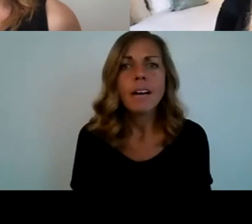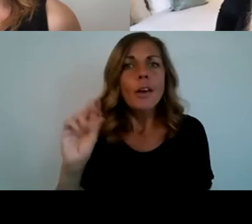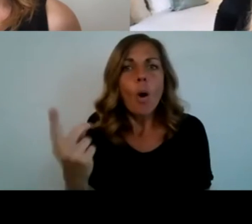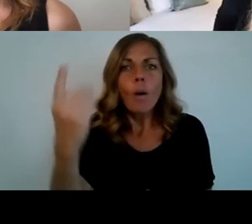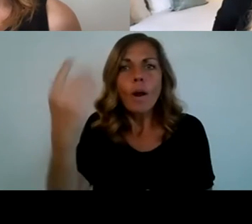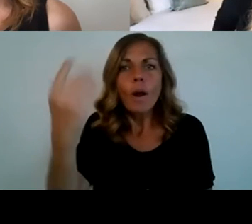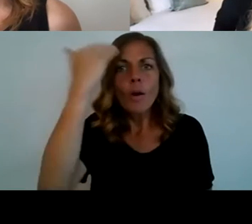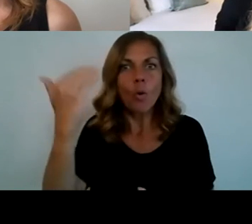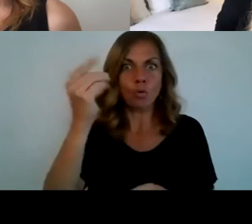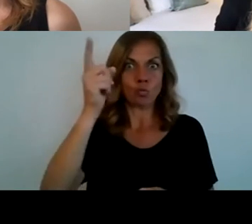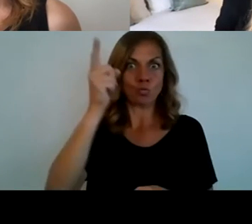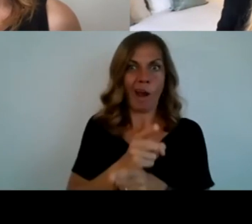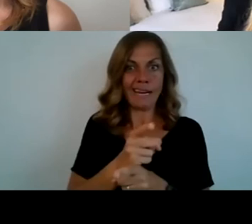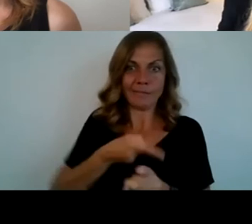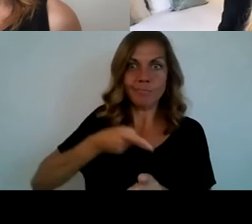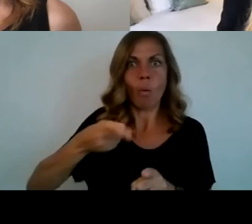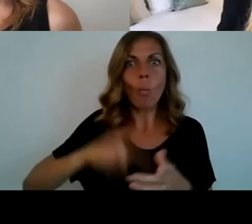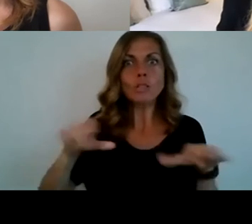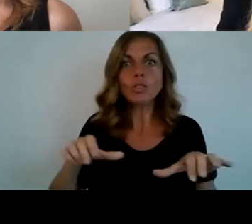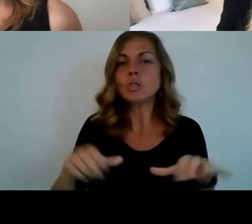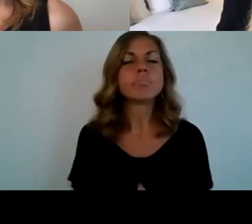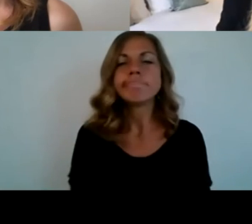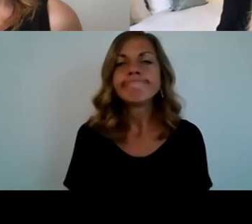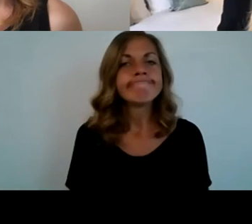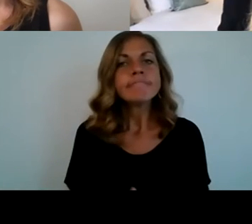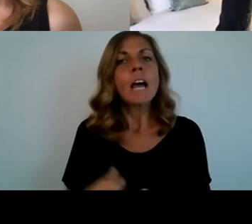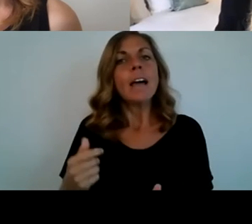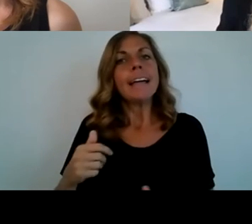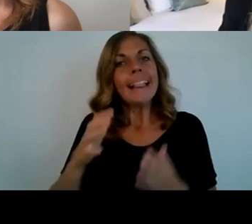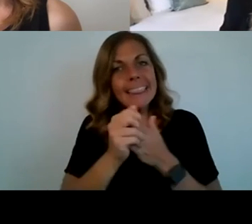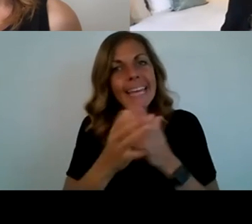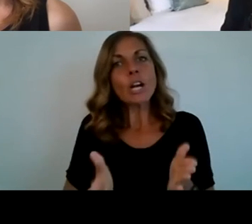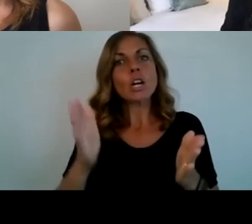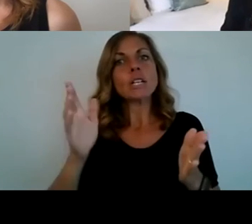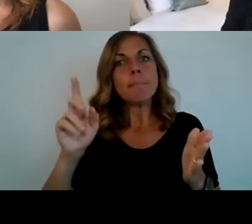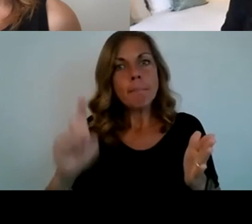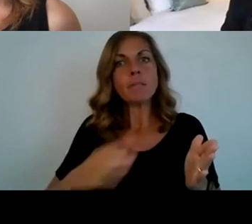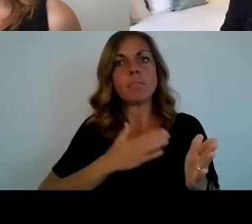that having the space for leaders to be vulnerable and really go out and make the hard calls.